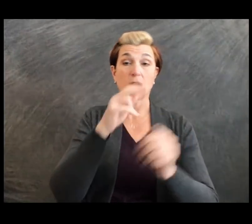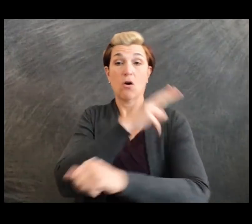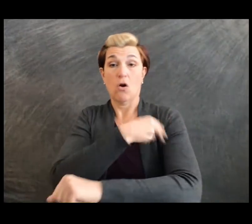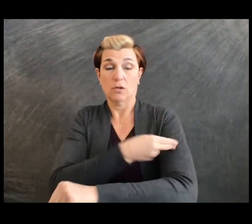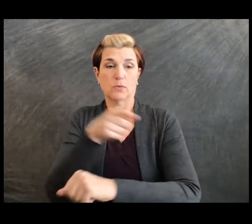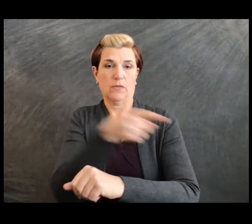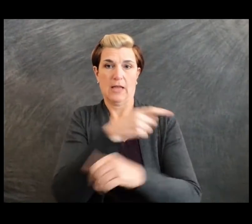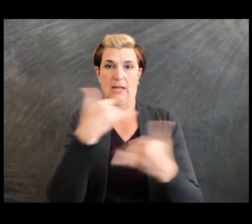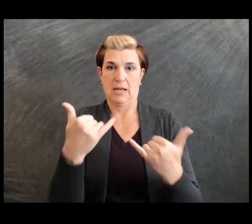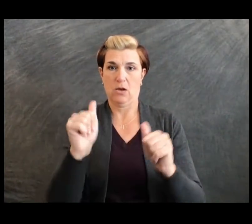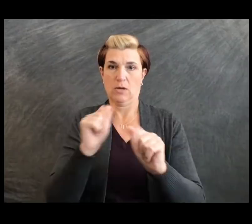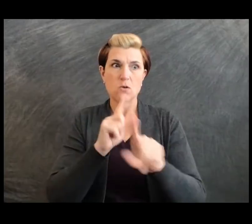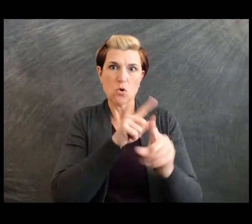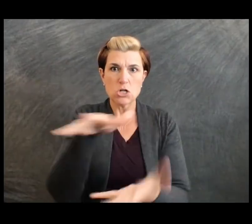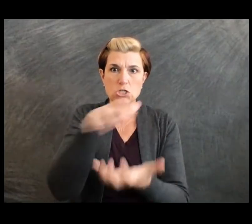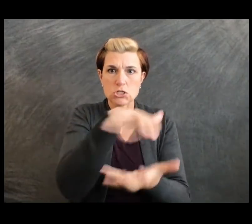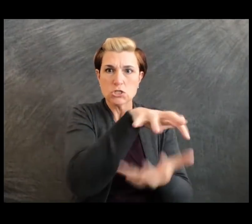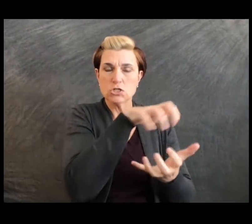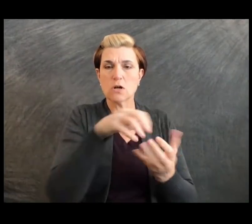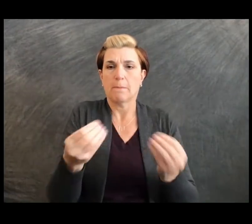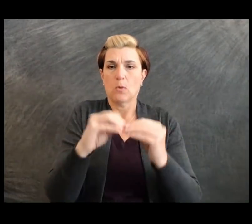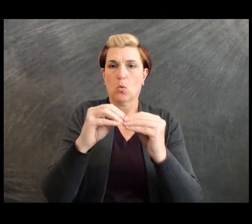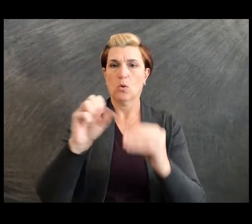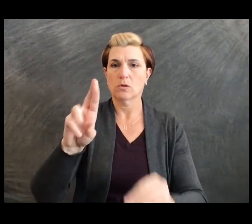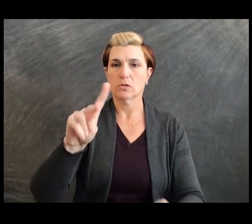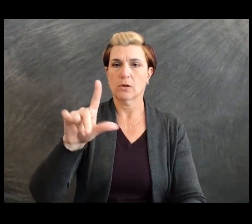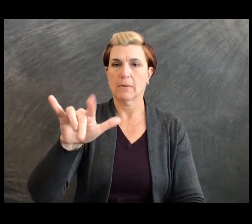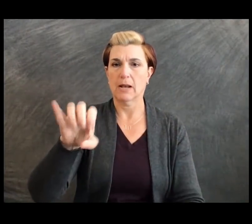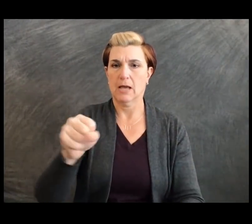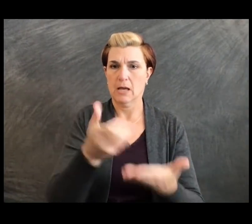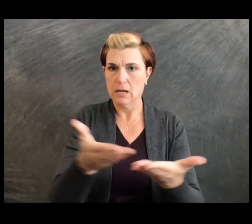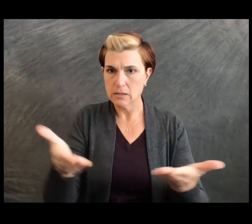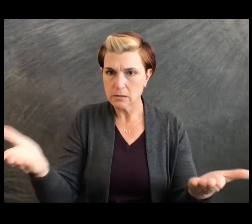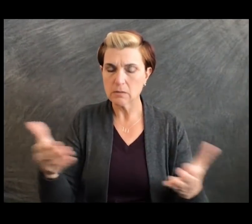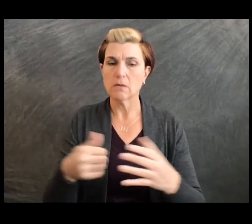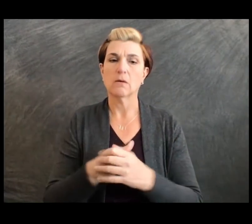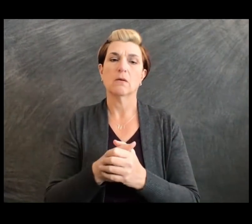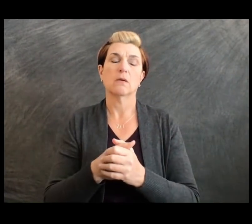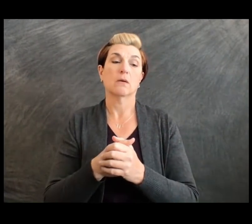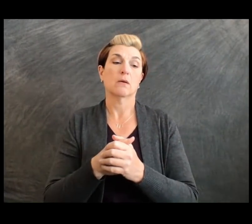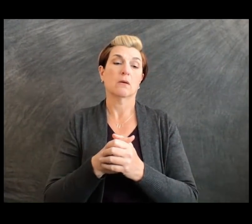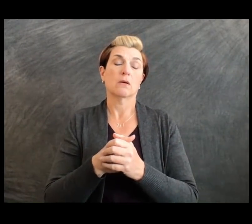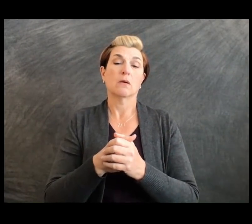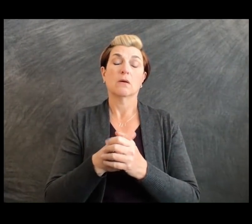there's been a clear call to action to the private sector and the call is made